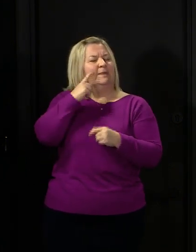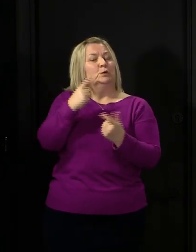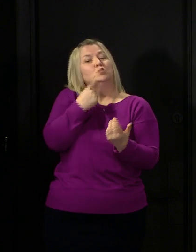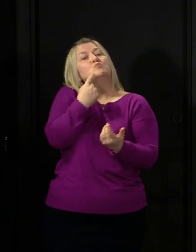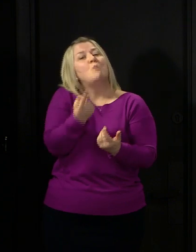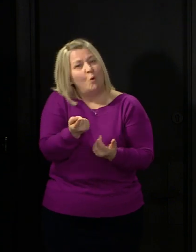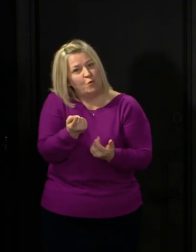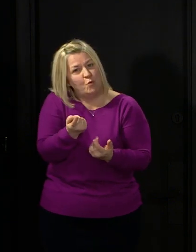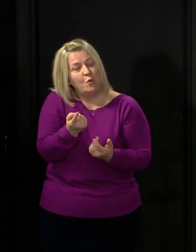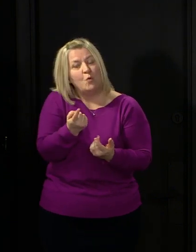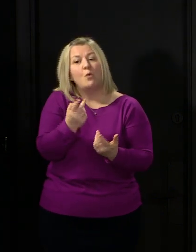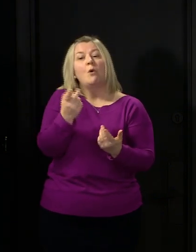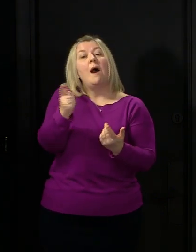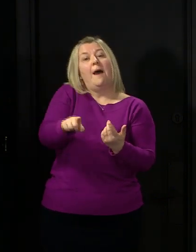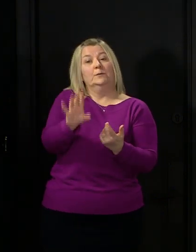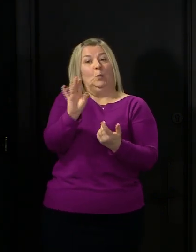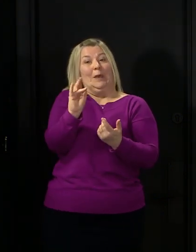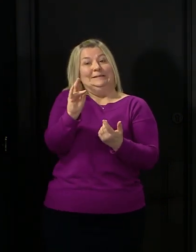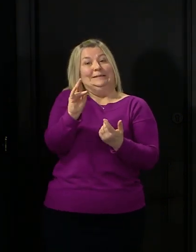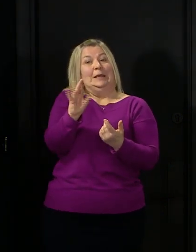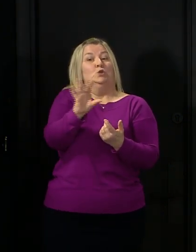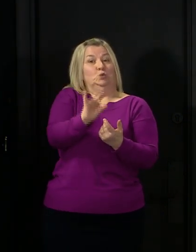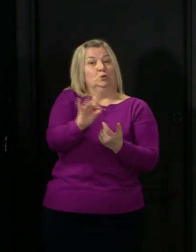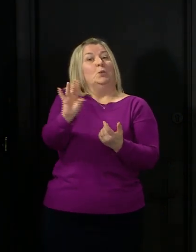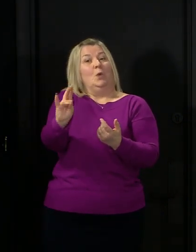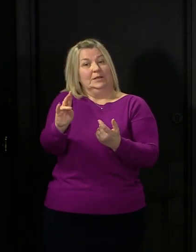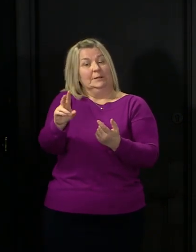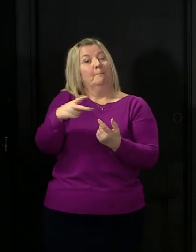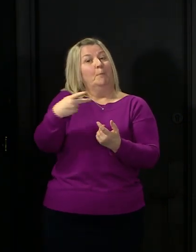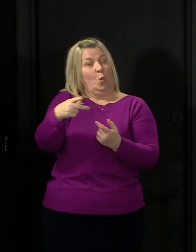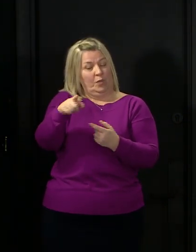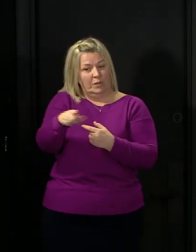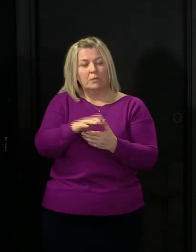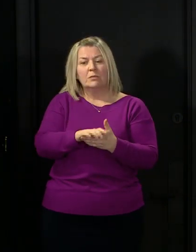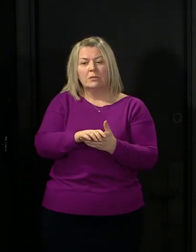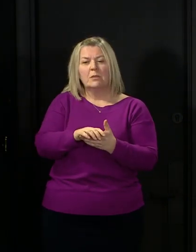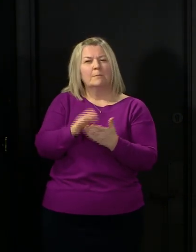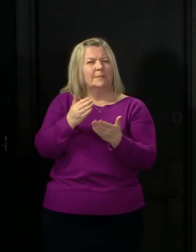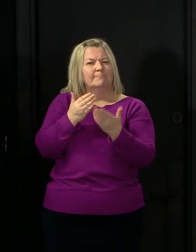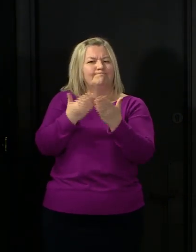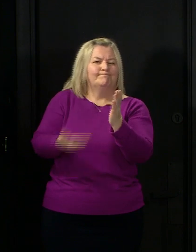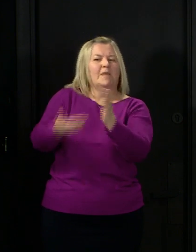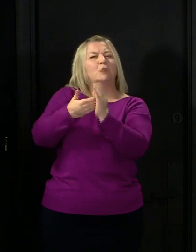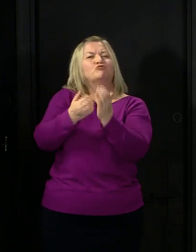and Wednesday of the figures for, that I've announced today and yesterday because of the